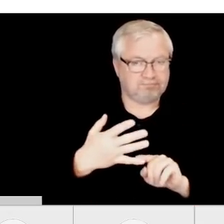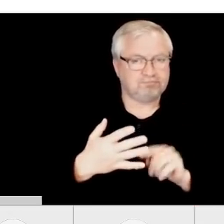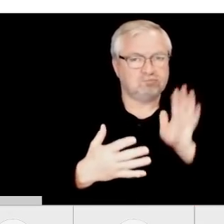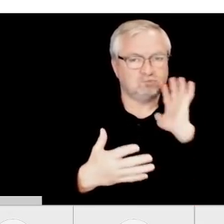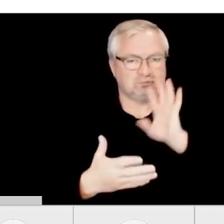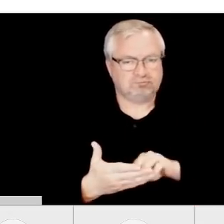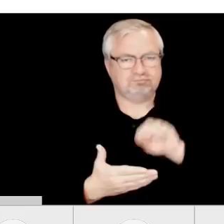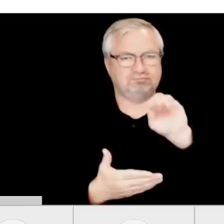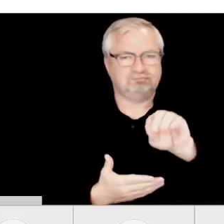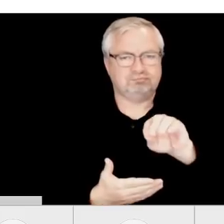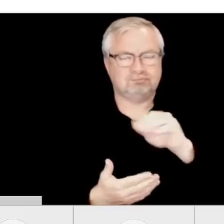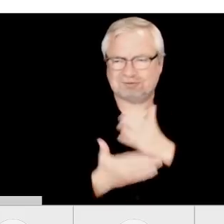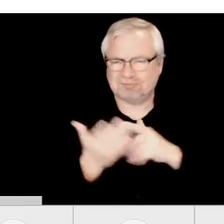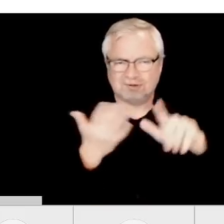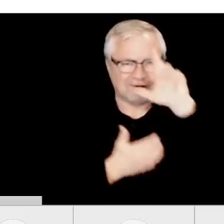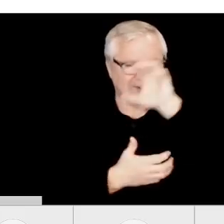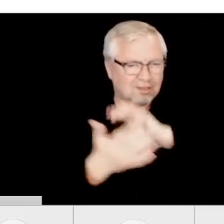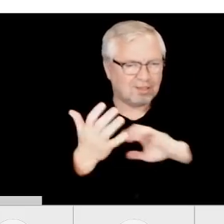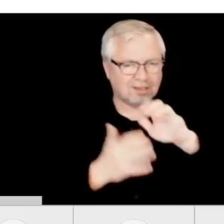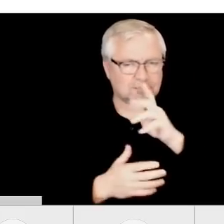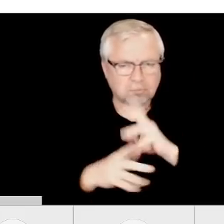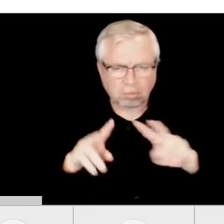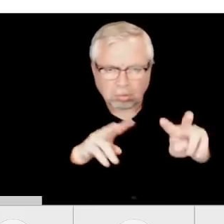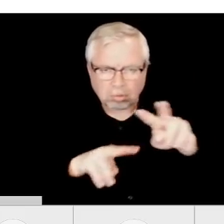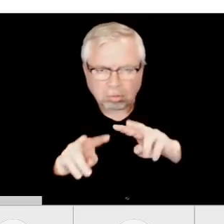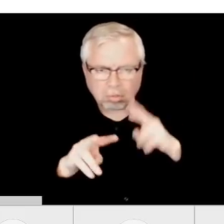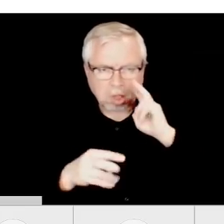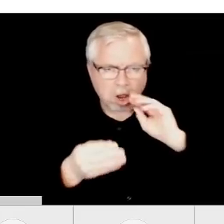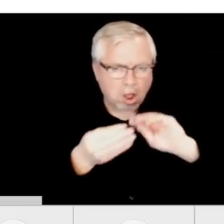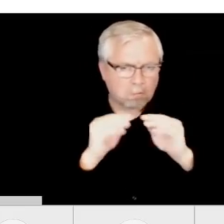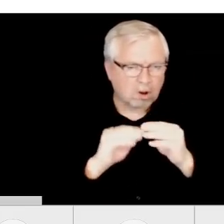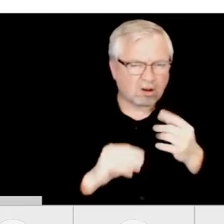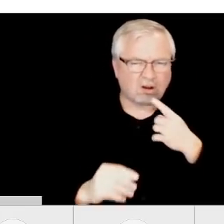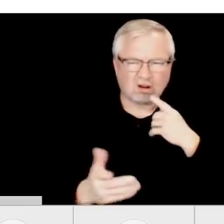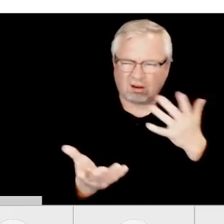Some folks are looking at these numbers and have said, look, you estimate a